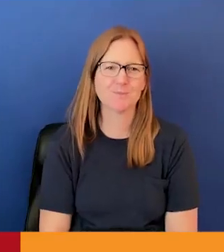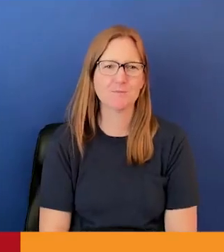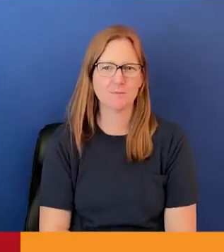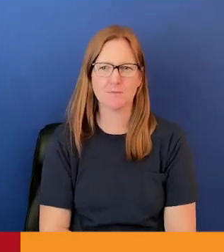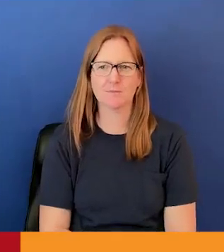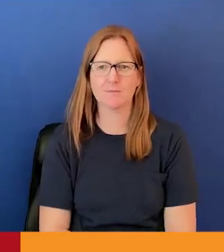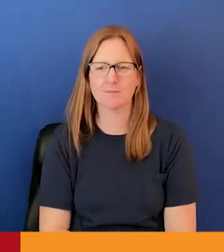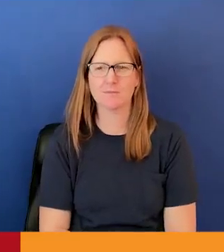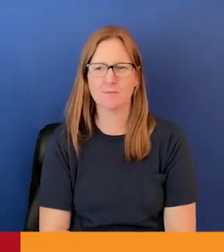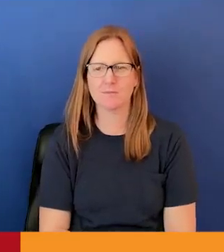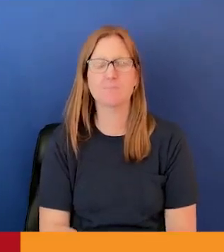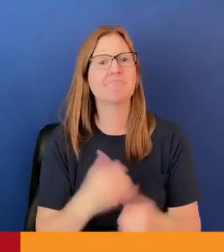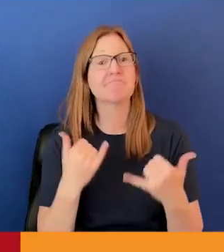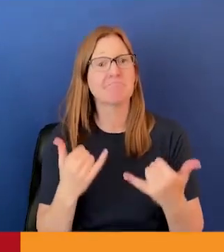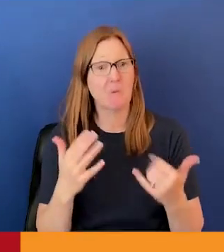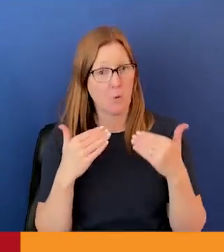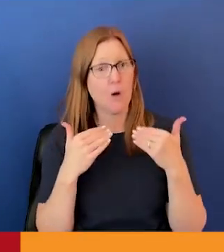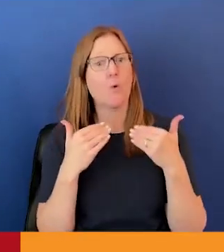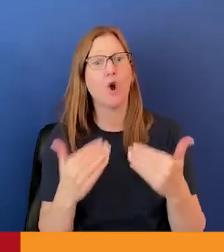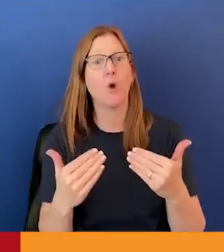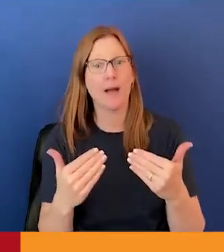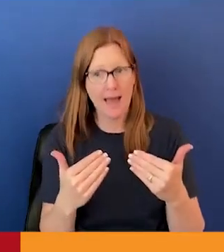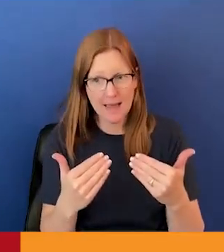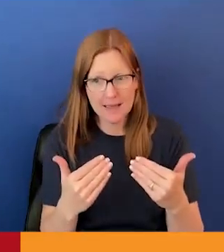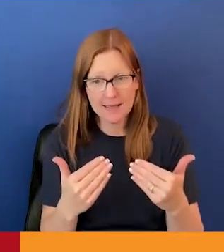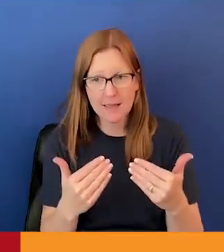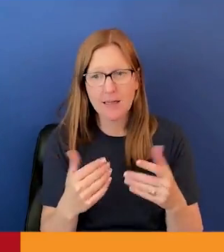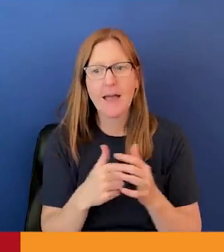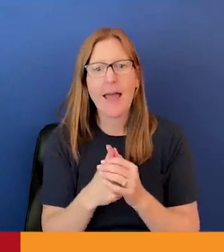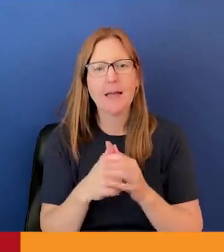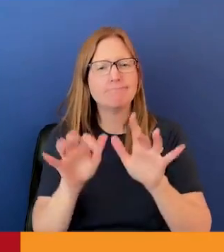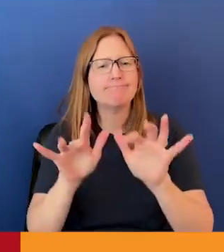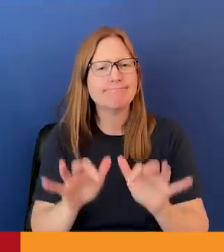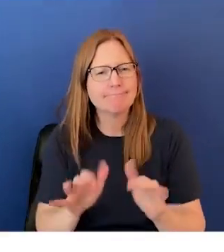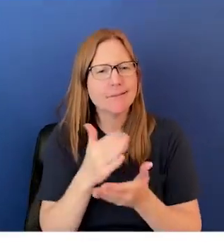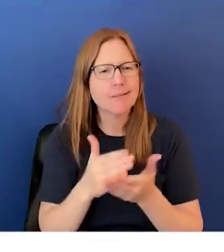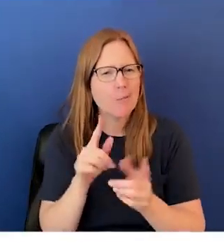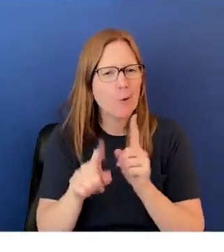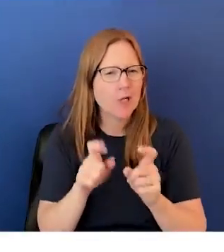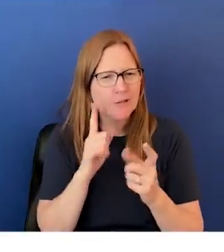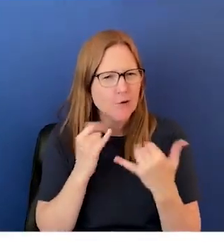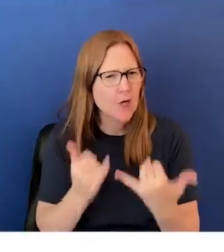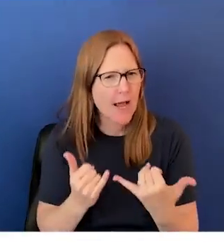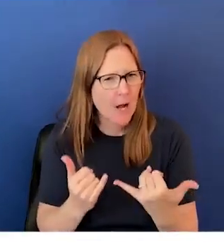[Camille Anoll-Hunter]: We will go ahead and take down these slides for the time being. And we will pull some questions